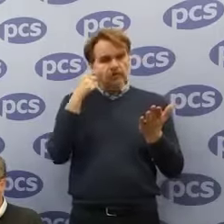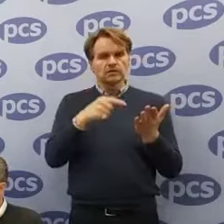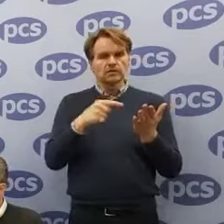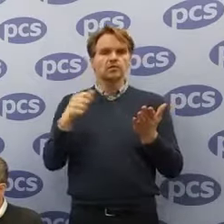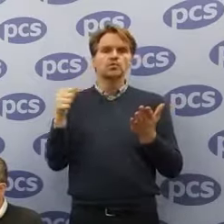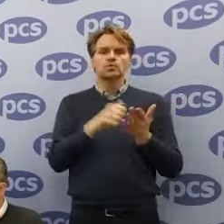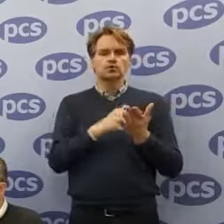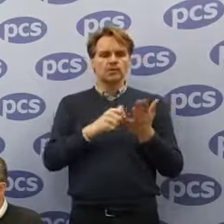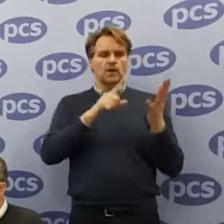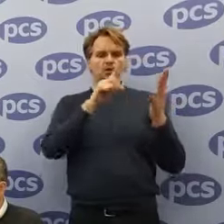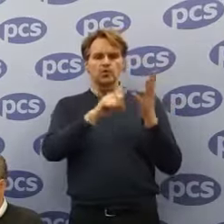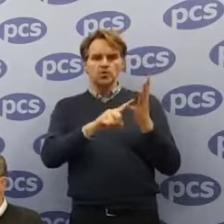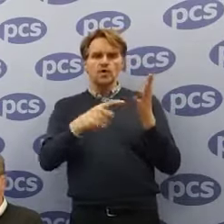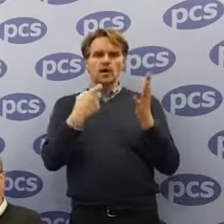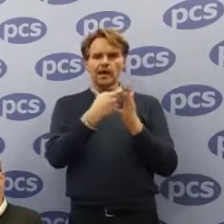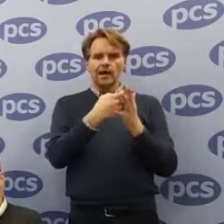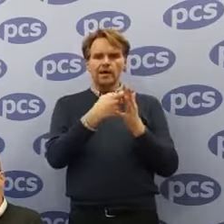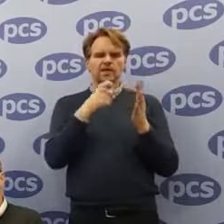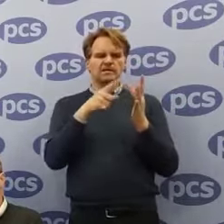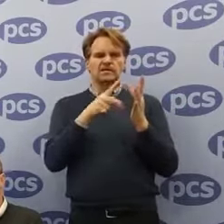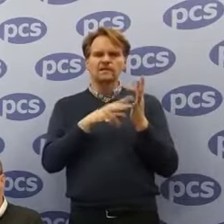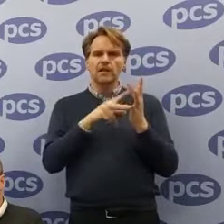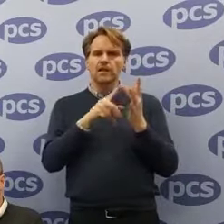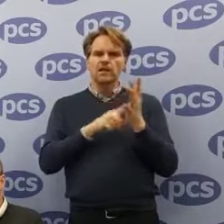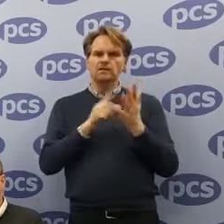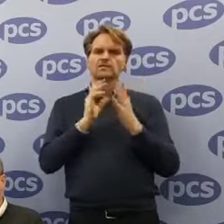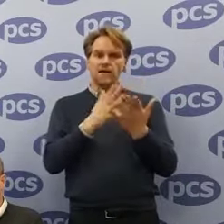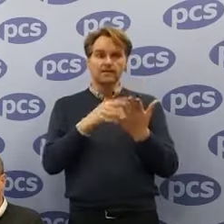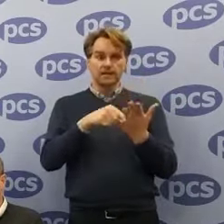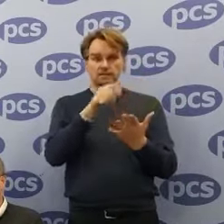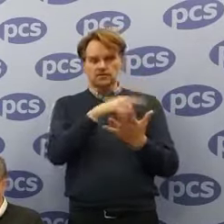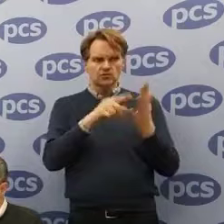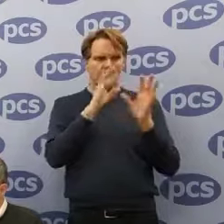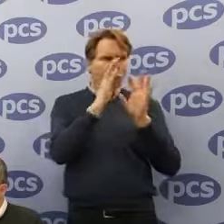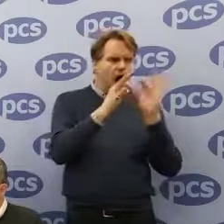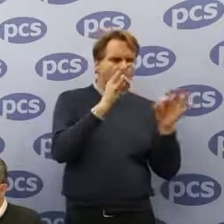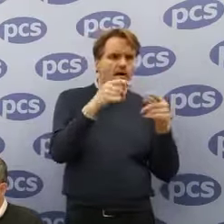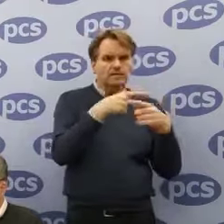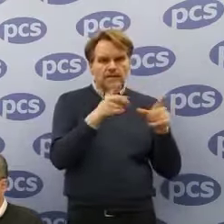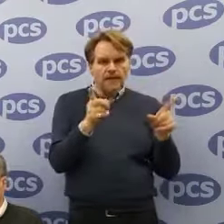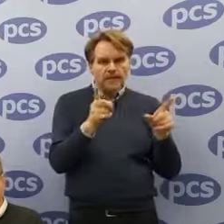UK civil service and we think that to do that gives us a clear message, it gives